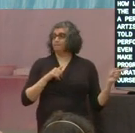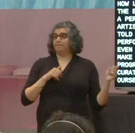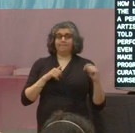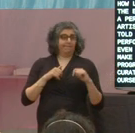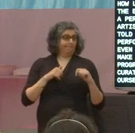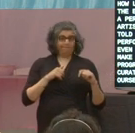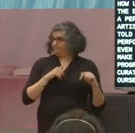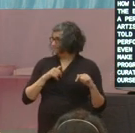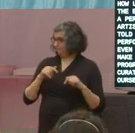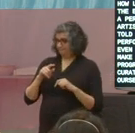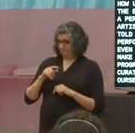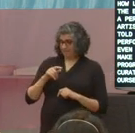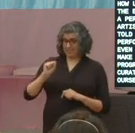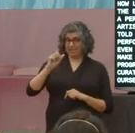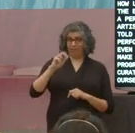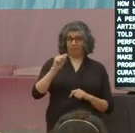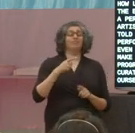Sara Krajewski: I can speak to the care aspect, which I think